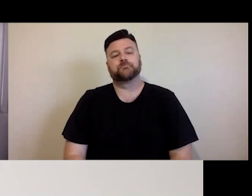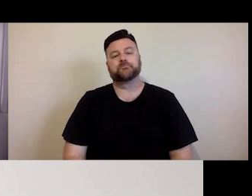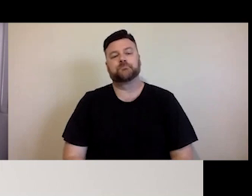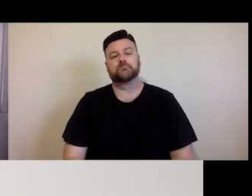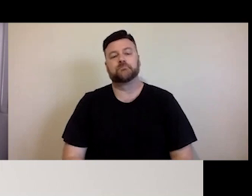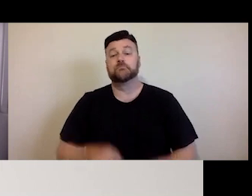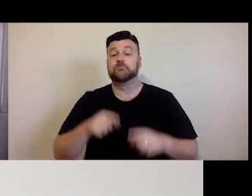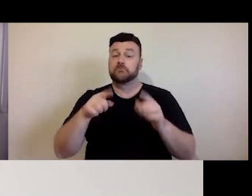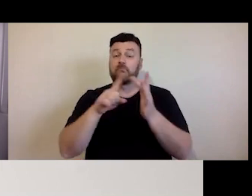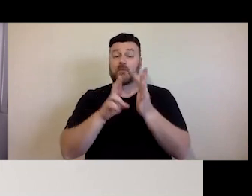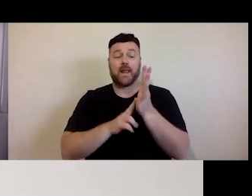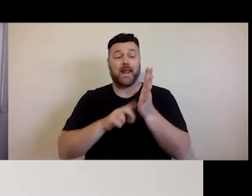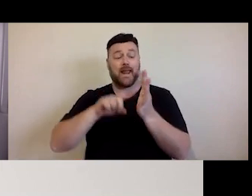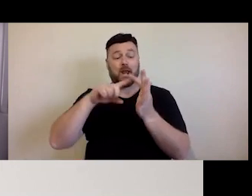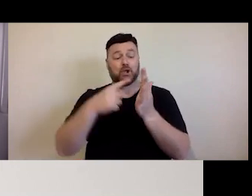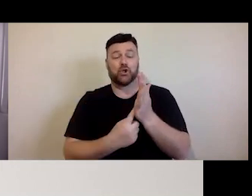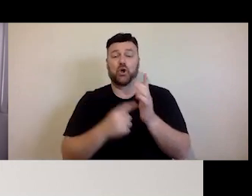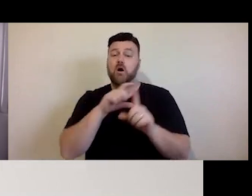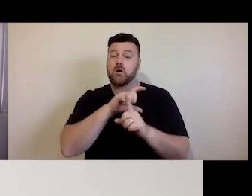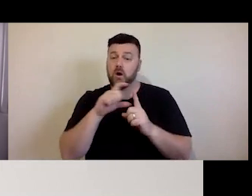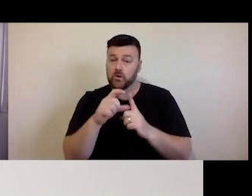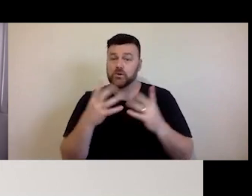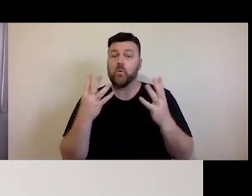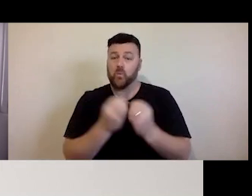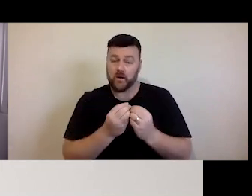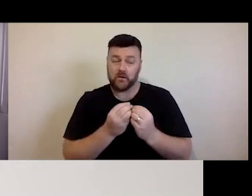with First Nations and other Australians, we'll have to free